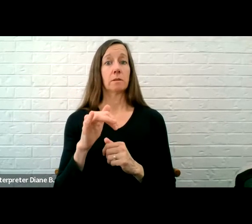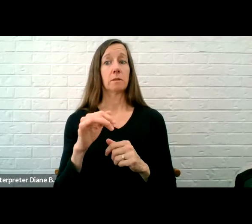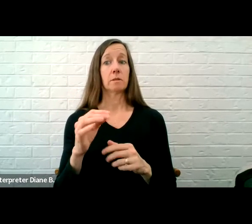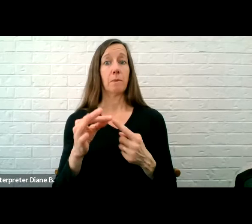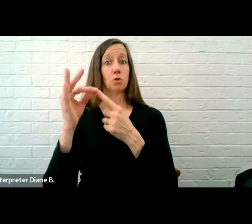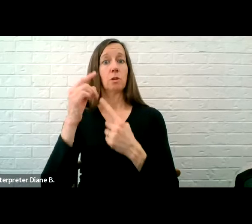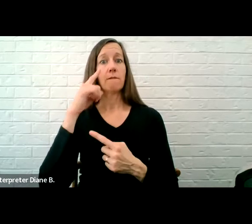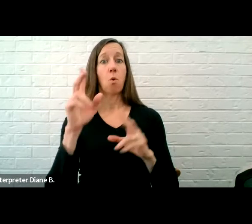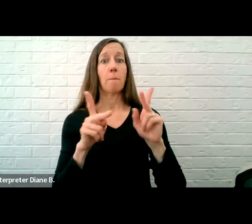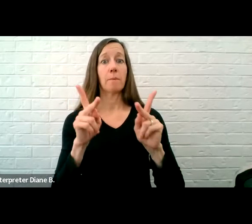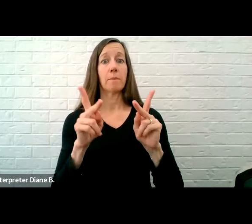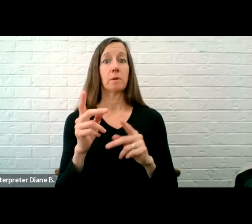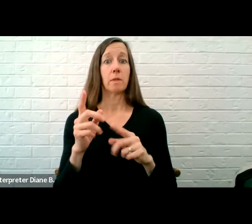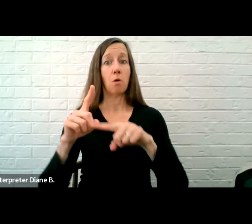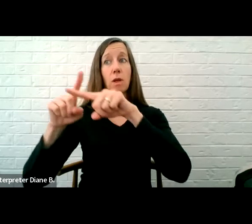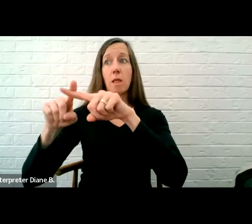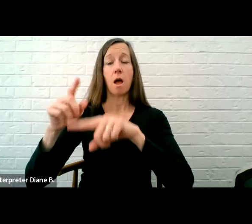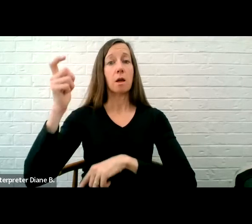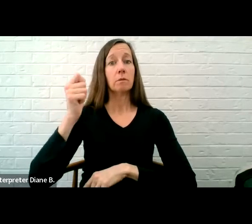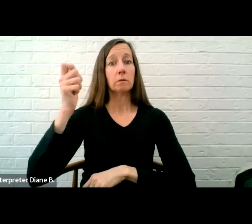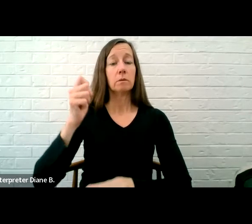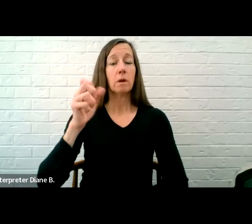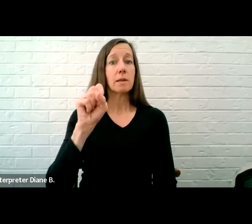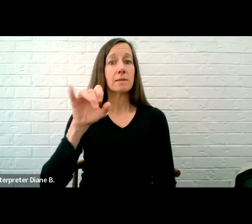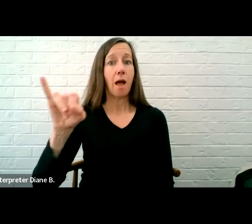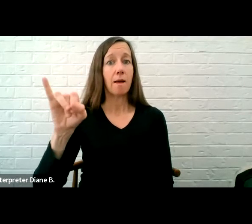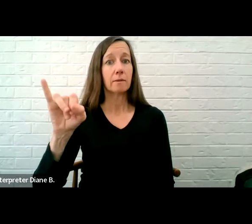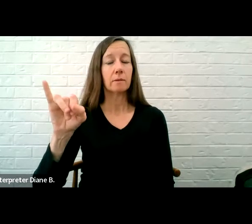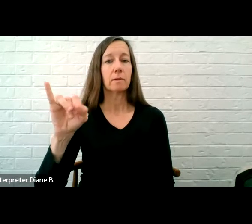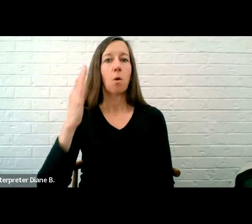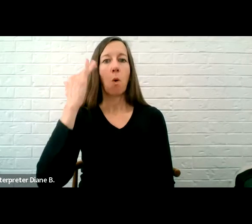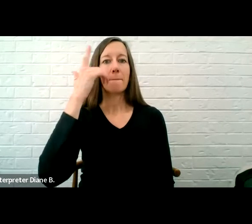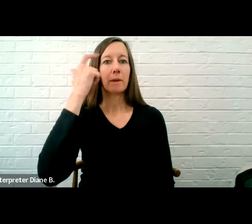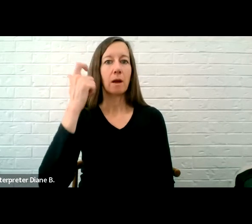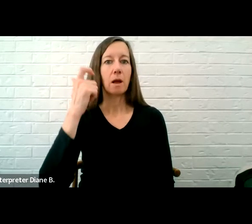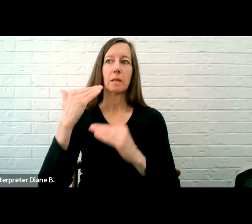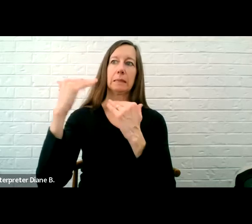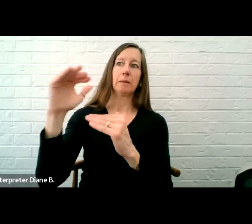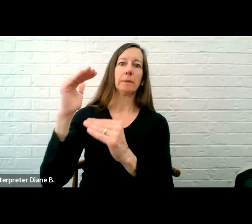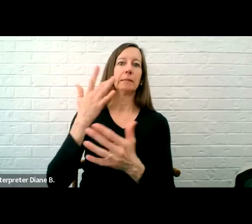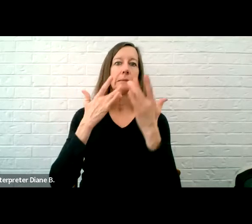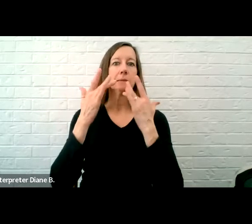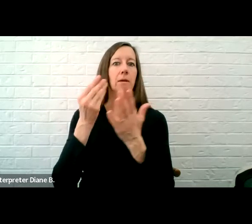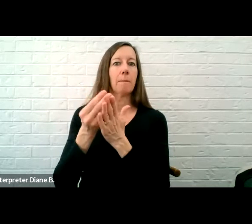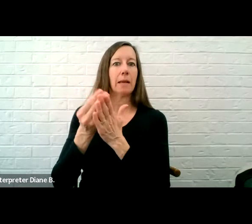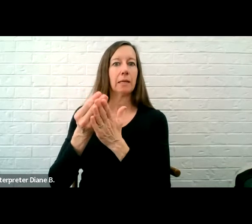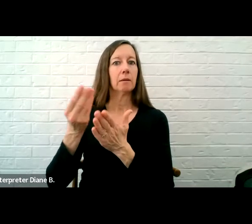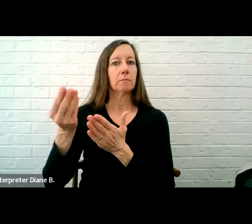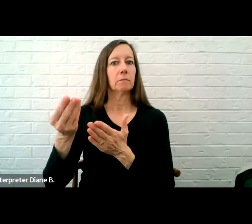or SSI because that really has a limited amount of resources that is available to individuals, making many housing,